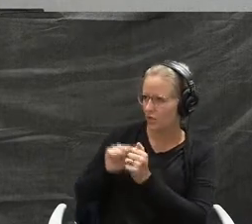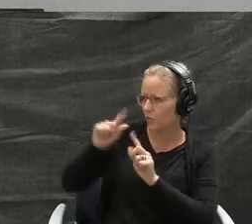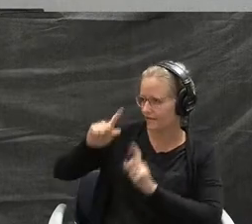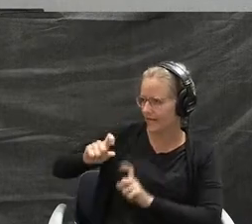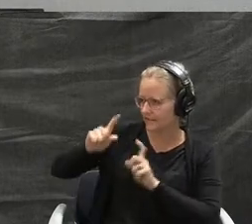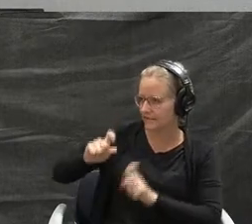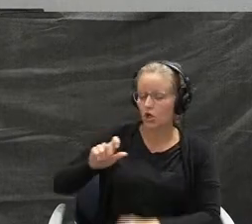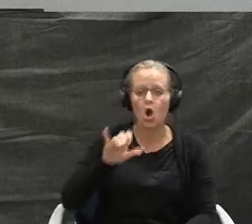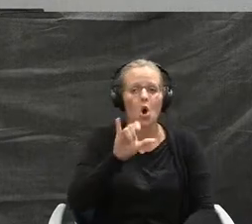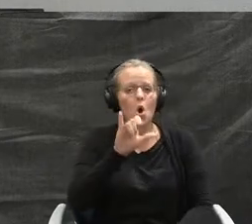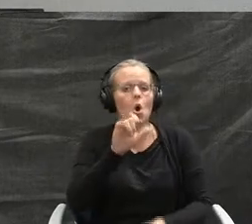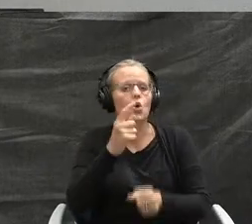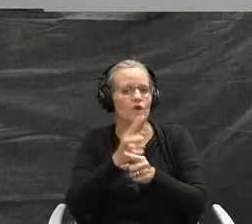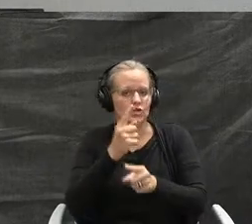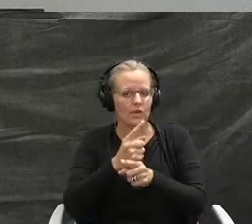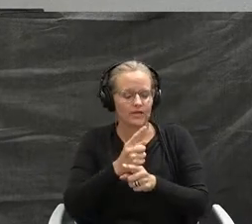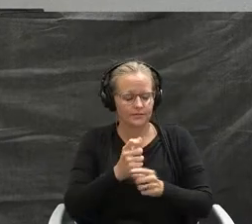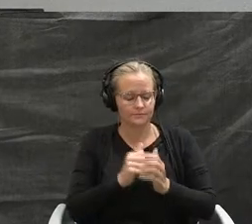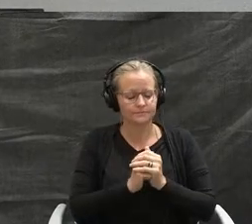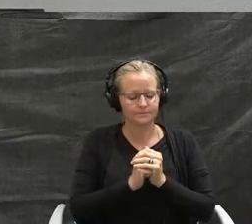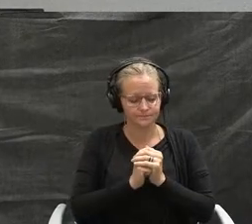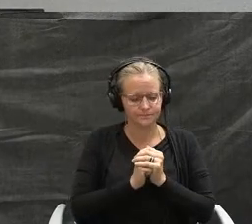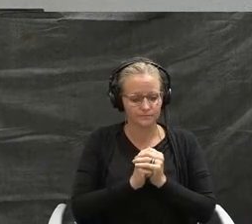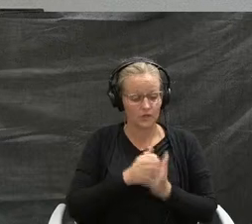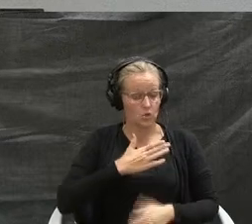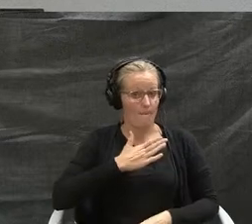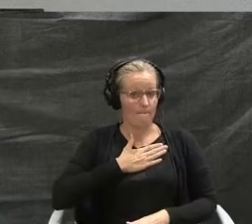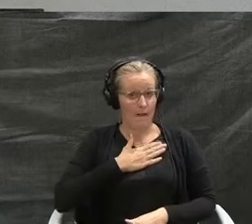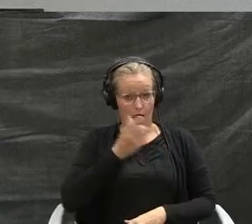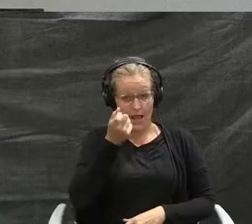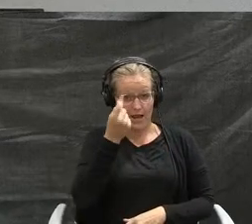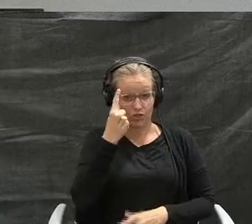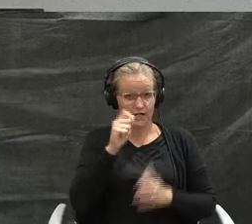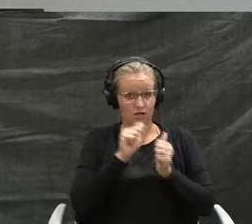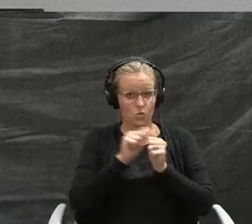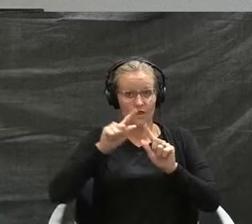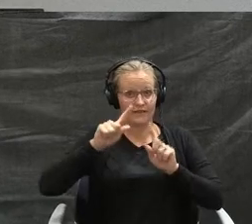suspect my understanding is that it doesn't take that long to get